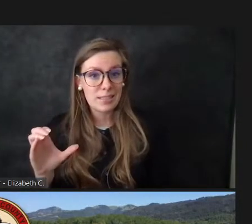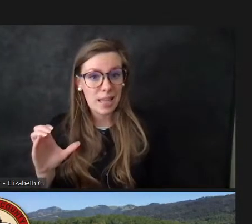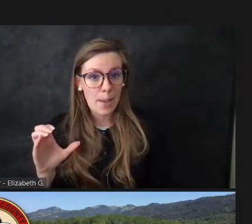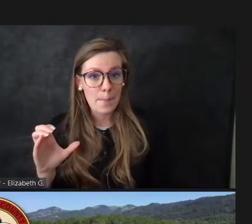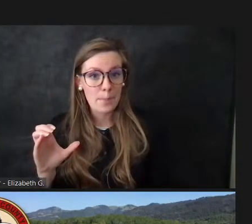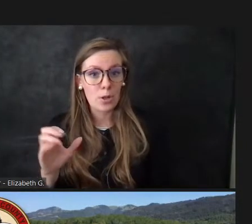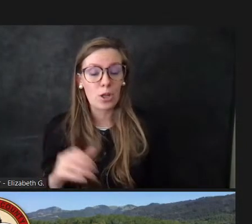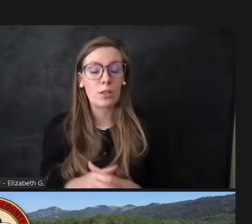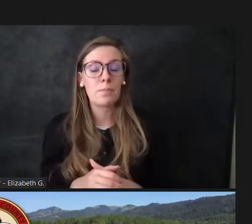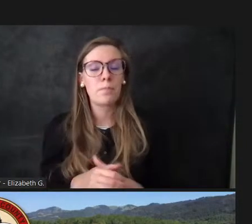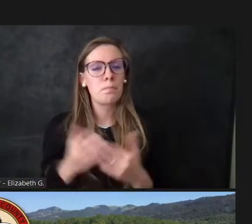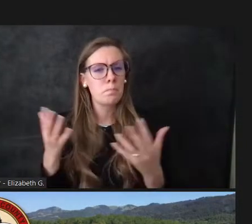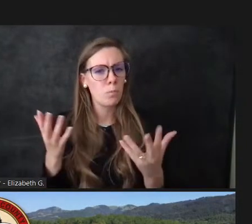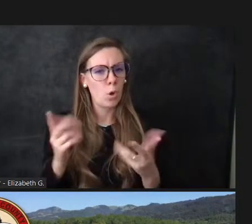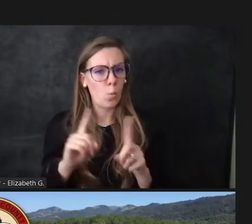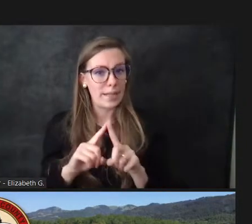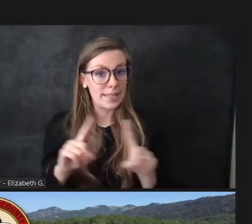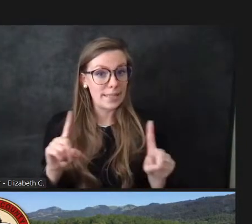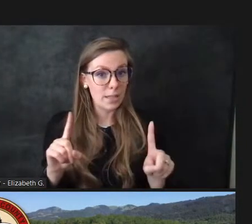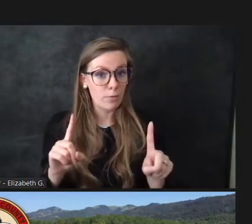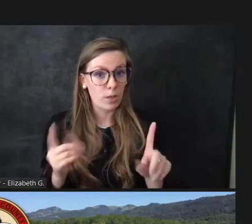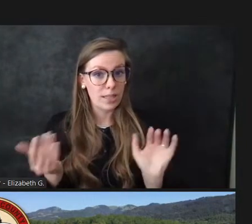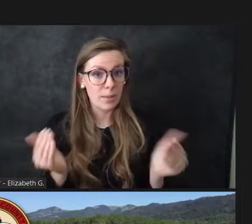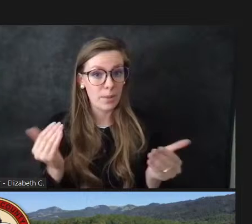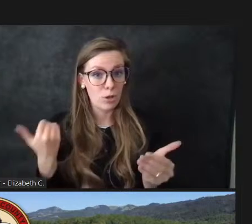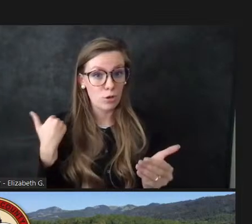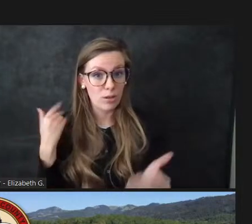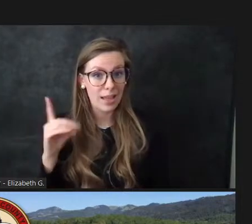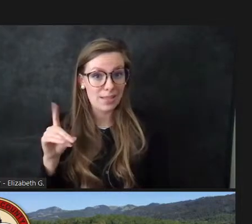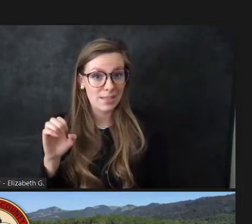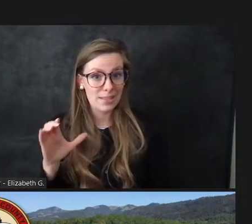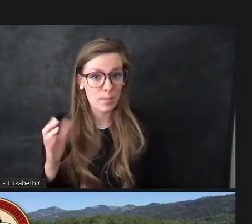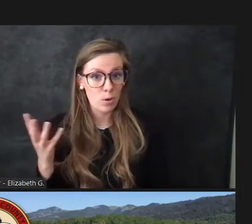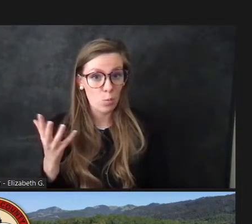it is different in comparison to what we had in December is most of the patients